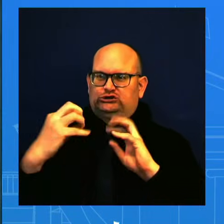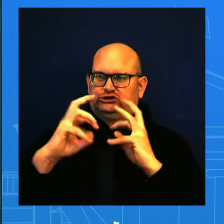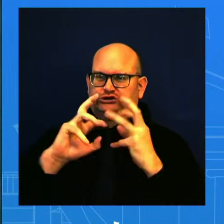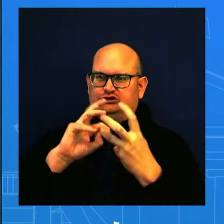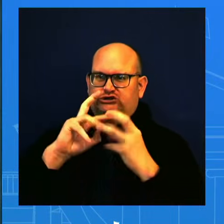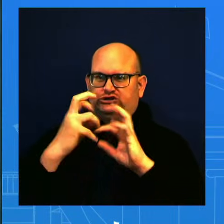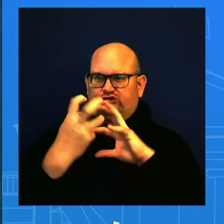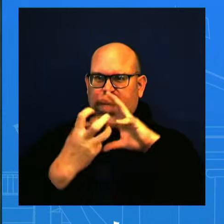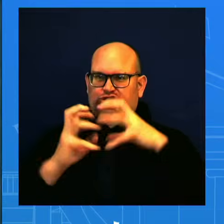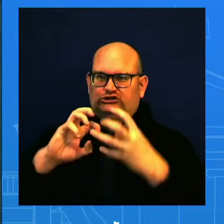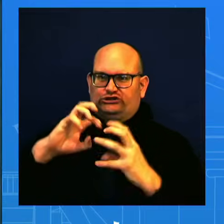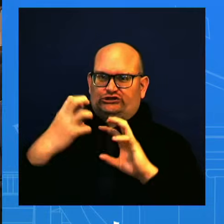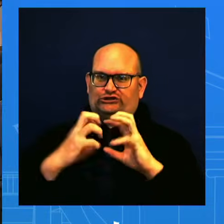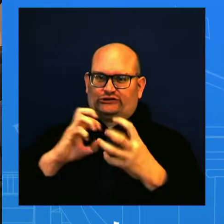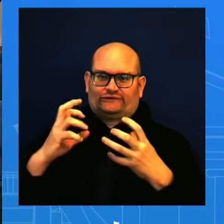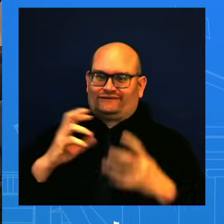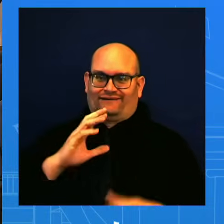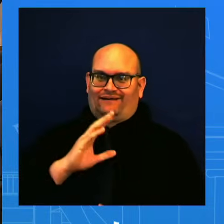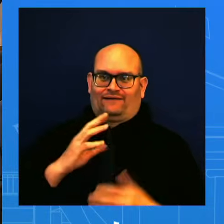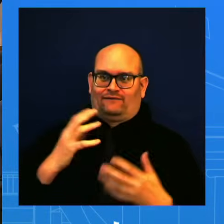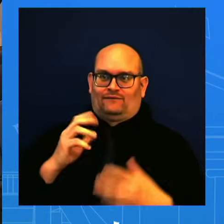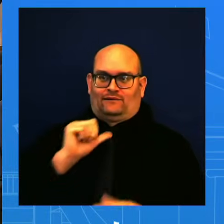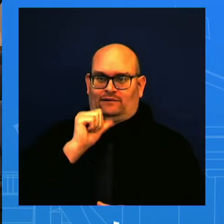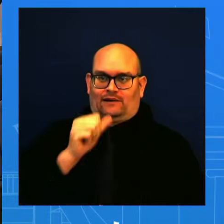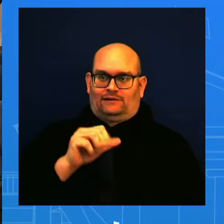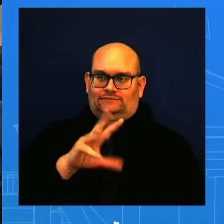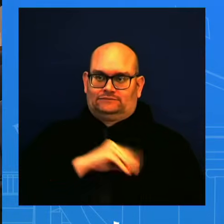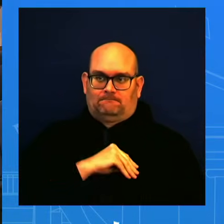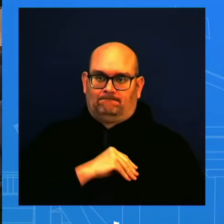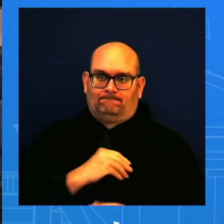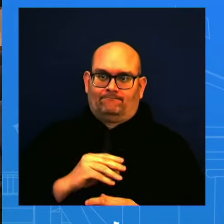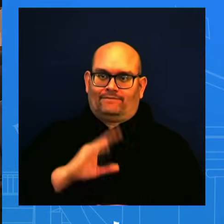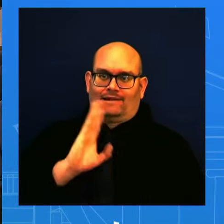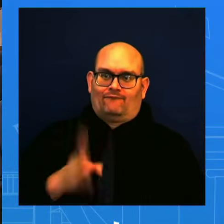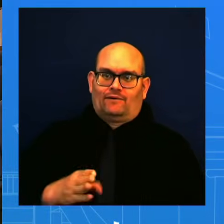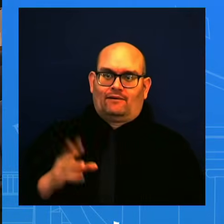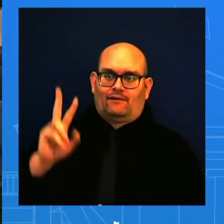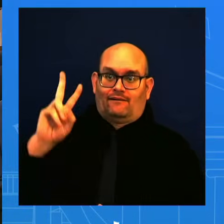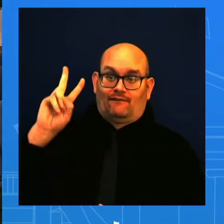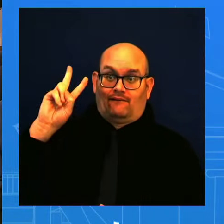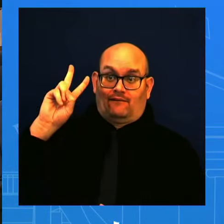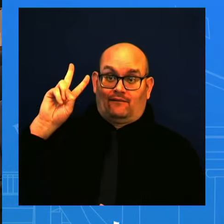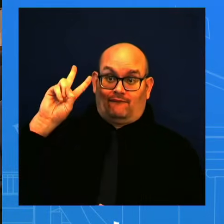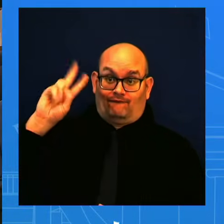to the justice. The president made himself very clear. Over a week ago, he went to Austin, Texas; went to LBJ Library;